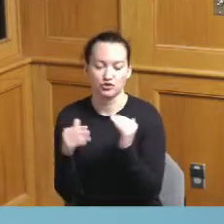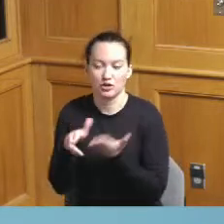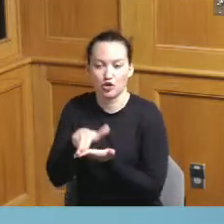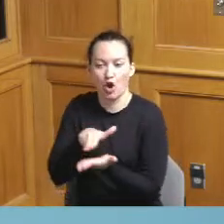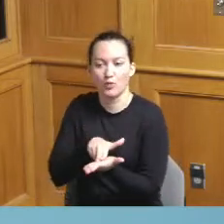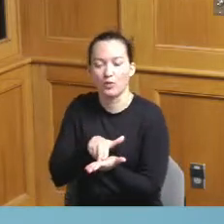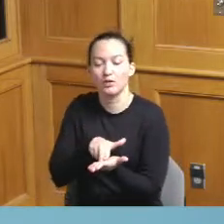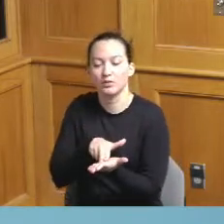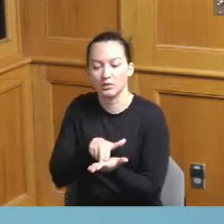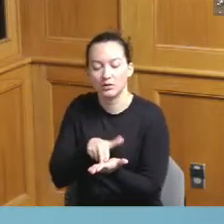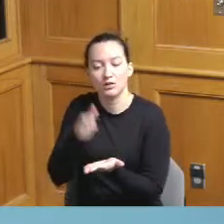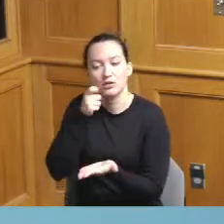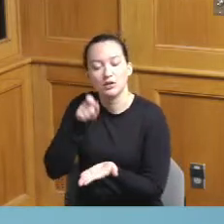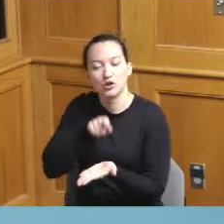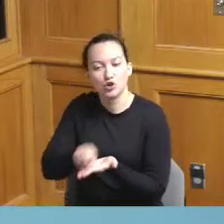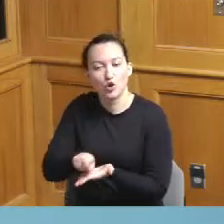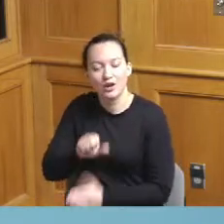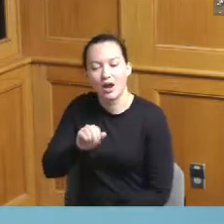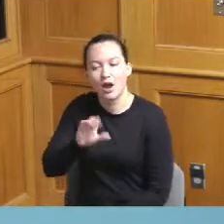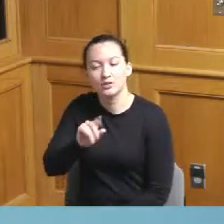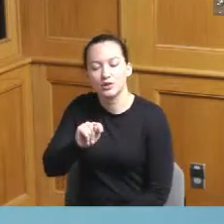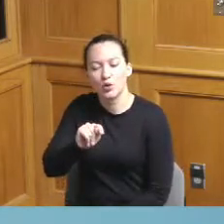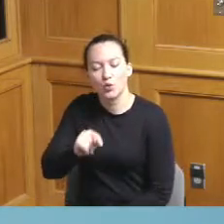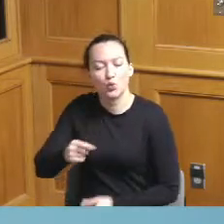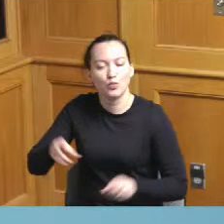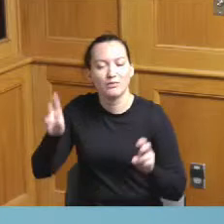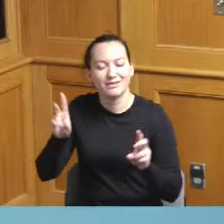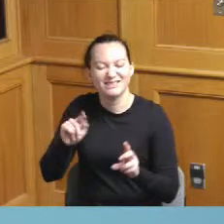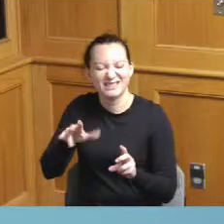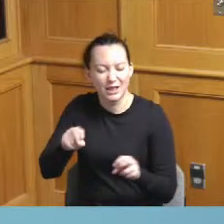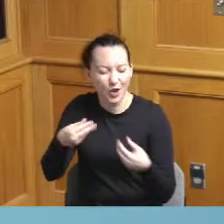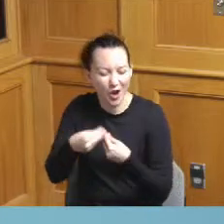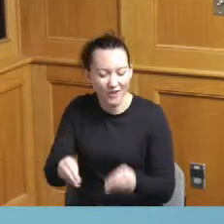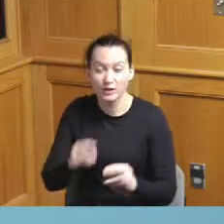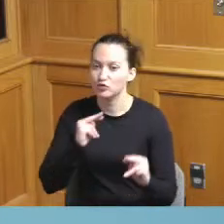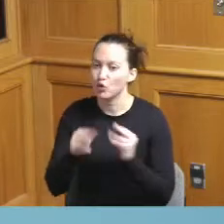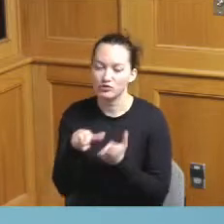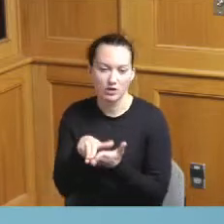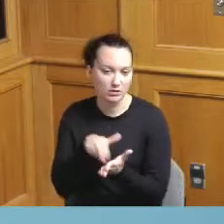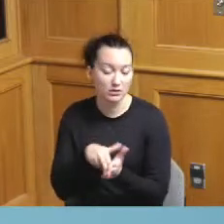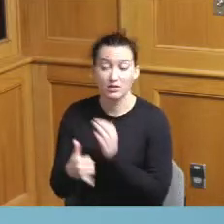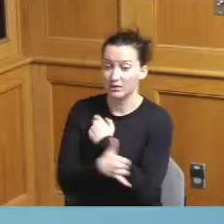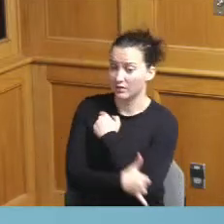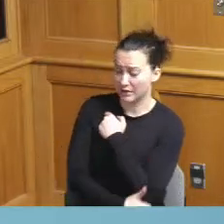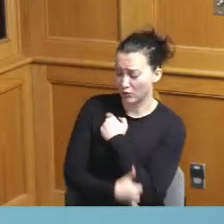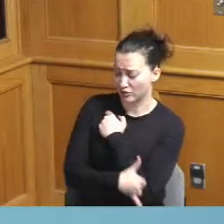the auto the clerk's auto title office that's a negotiated contract between the county and those